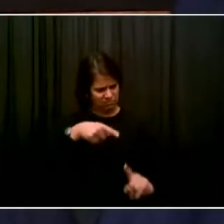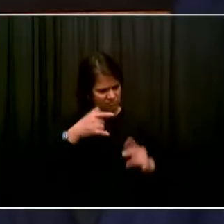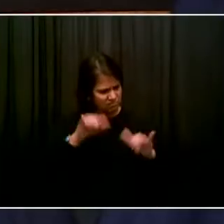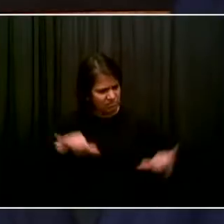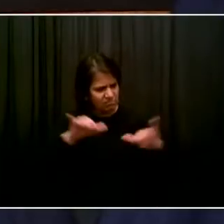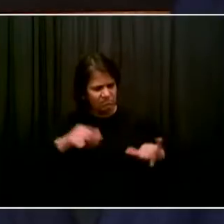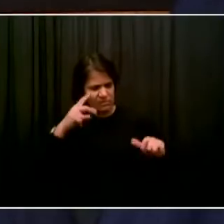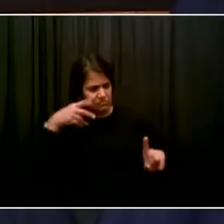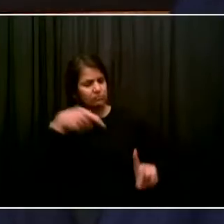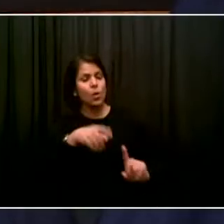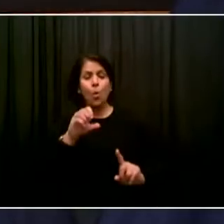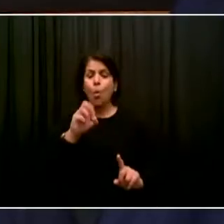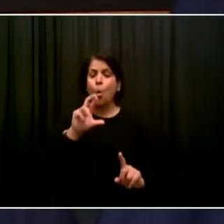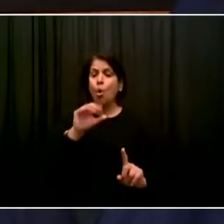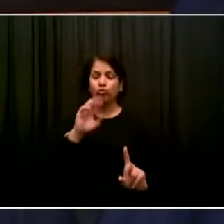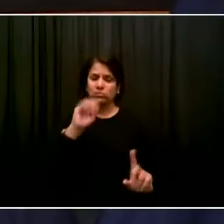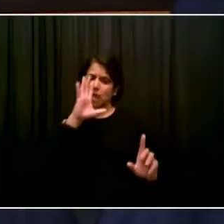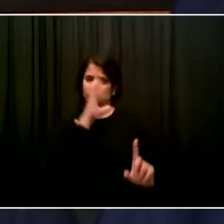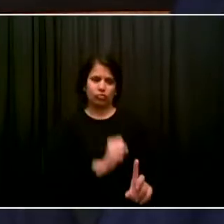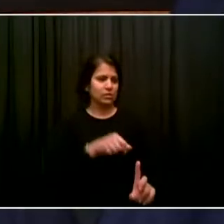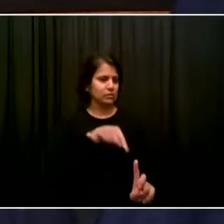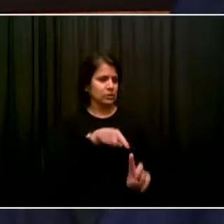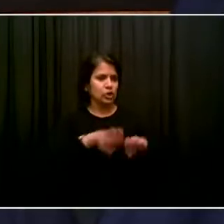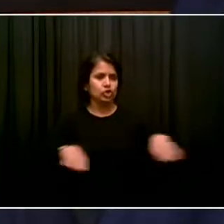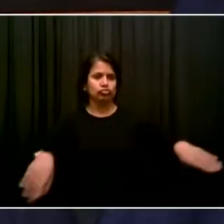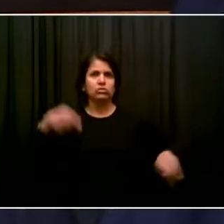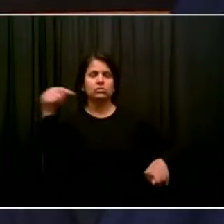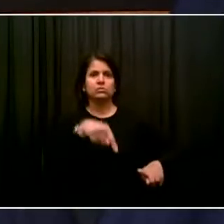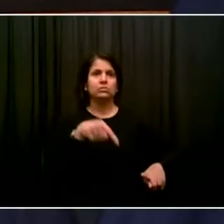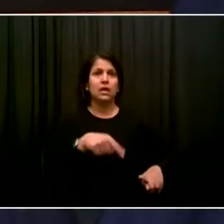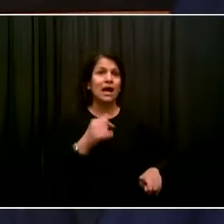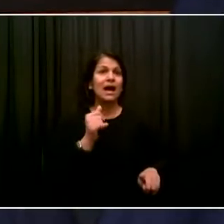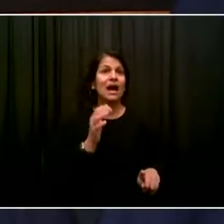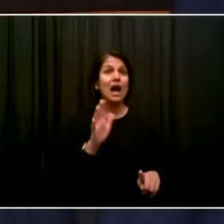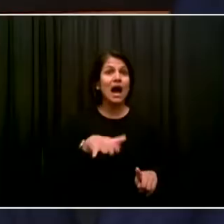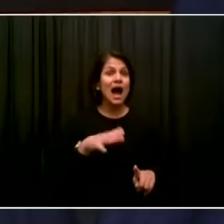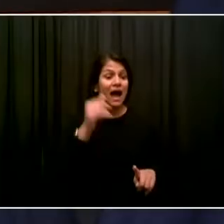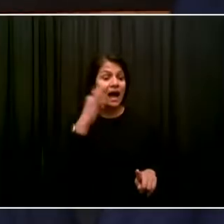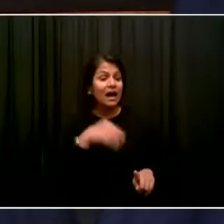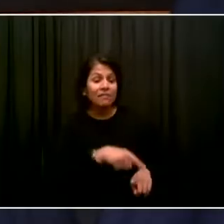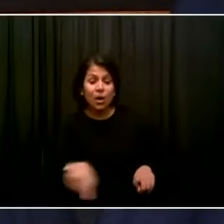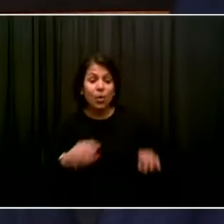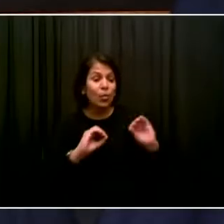THE CHANCELLOR IS EXAMINING HOW